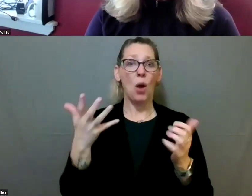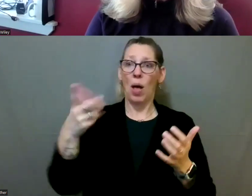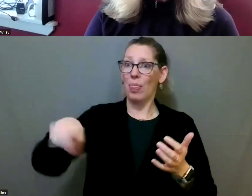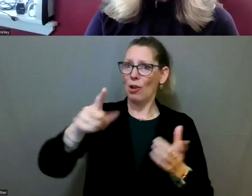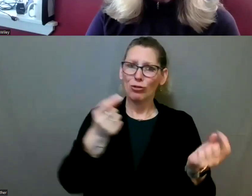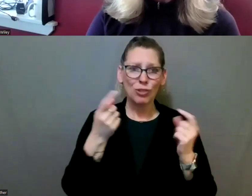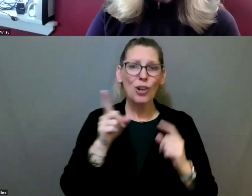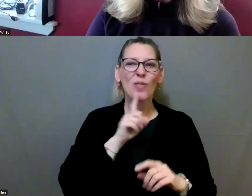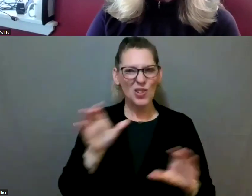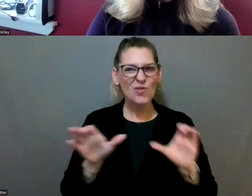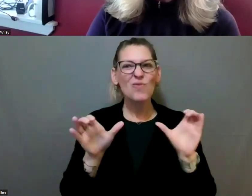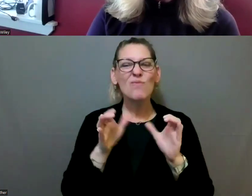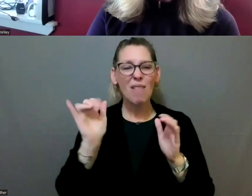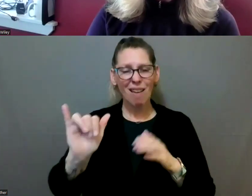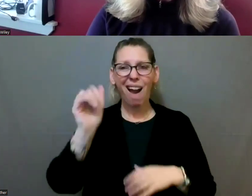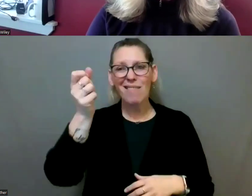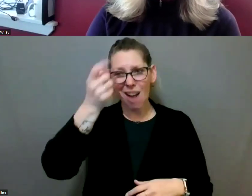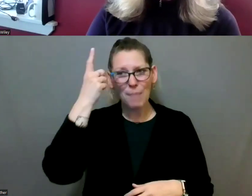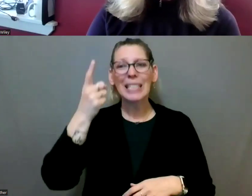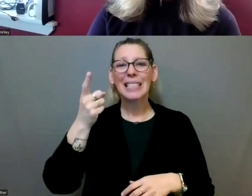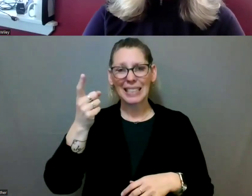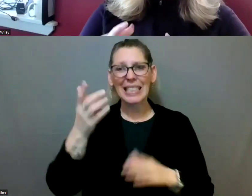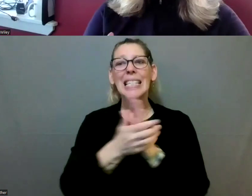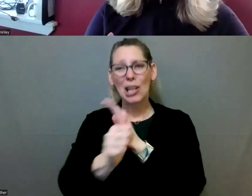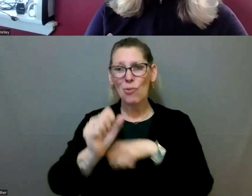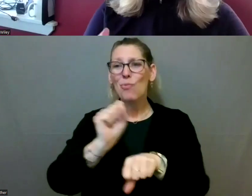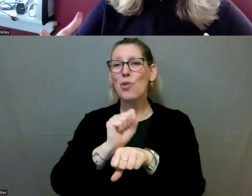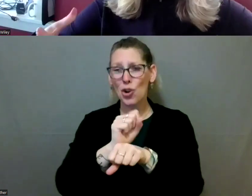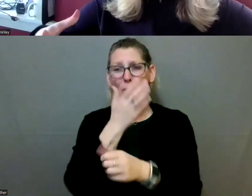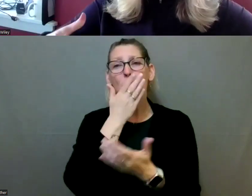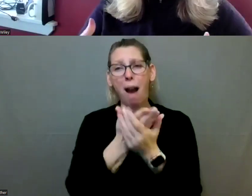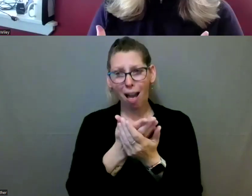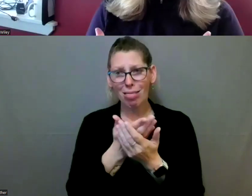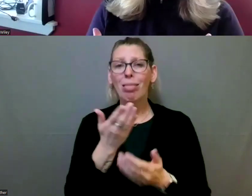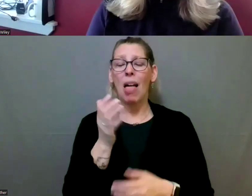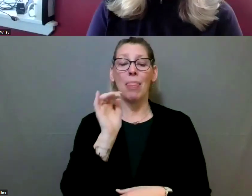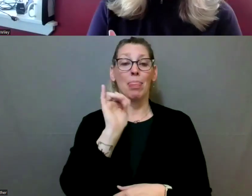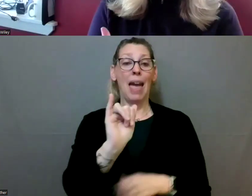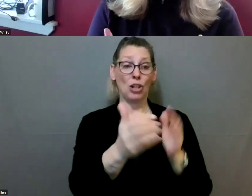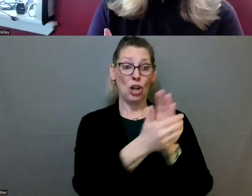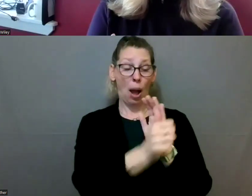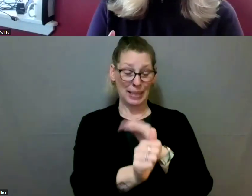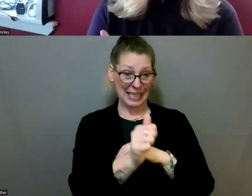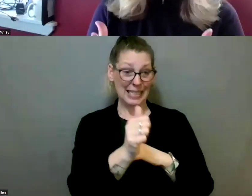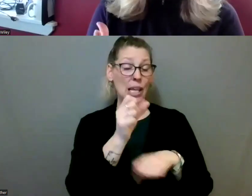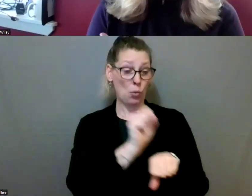the competency work exceptionally well and that competency work then helps feed your